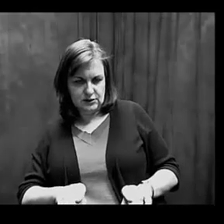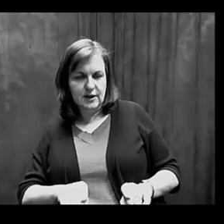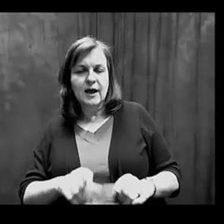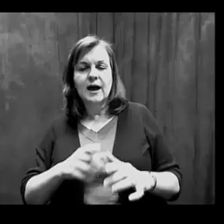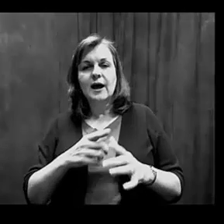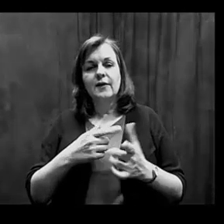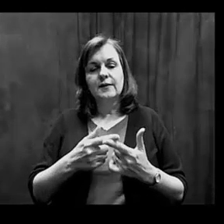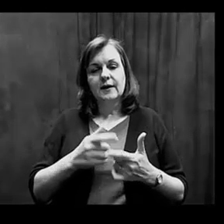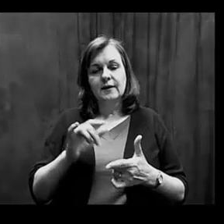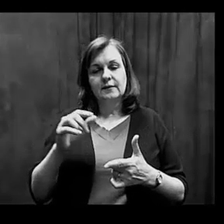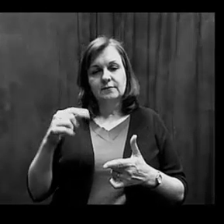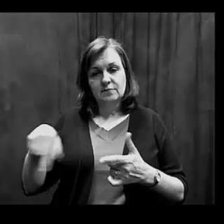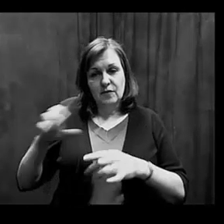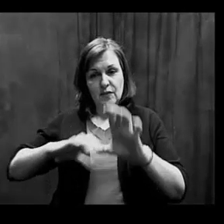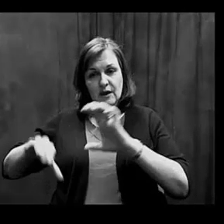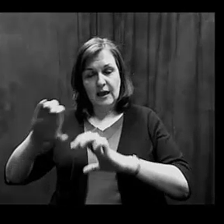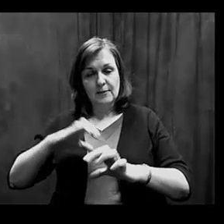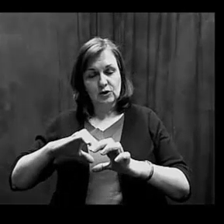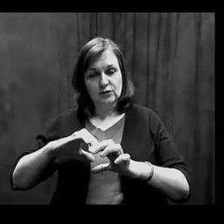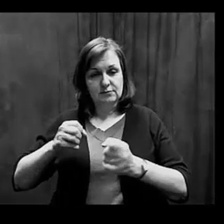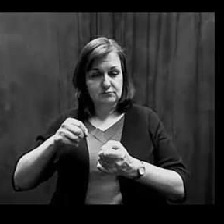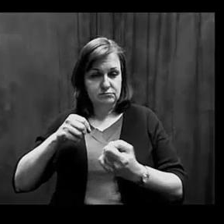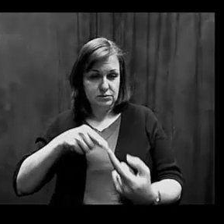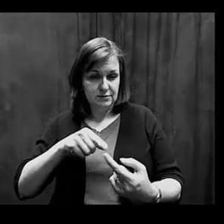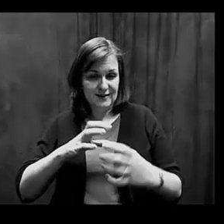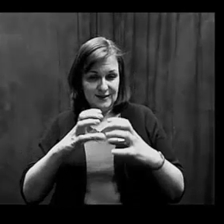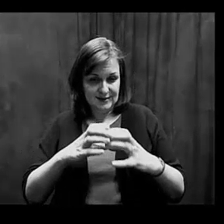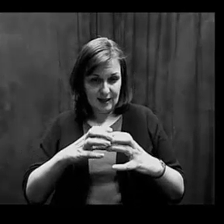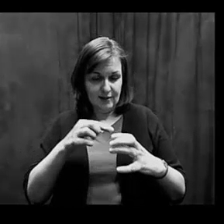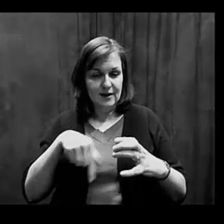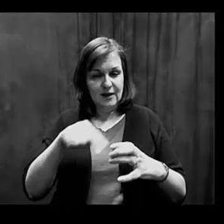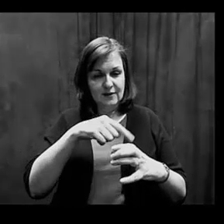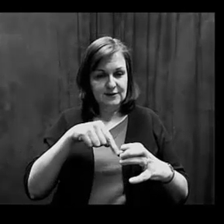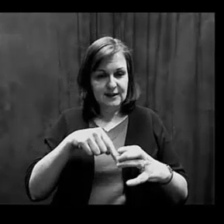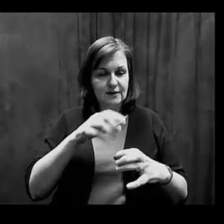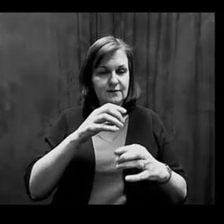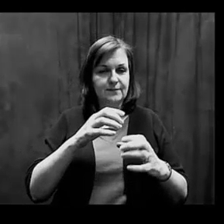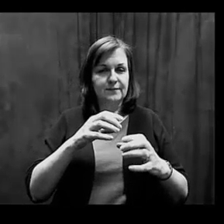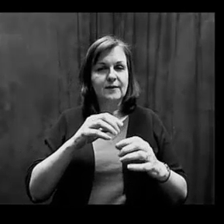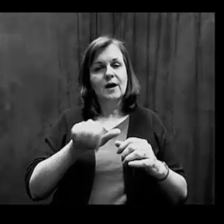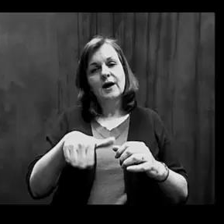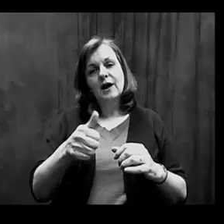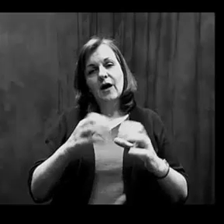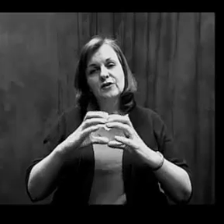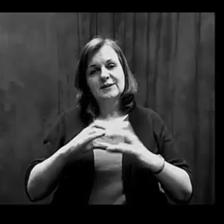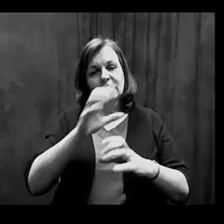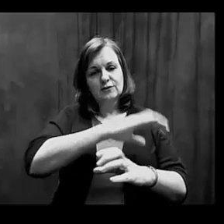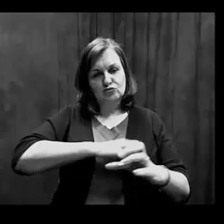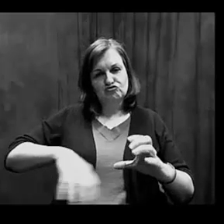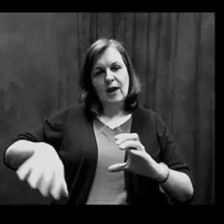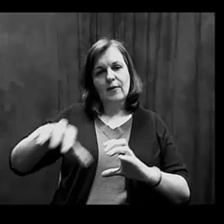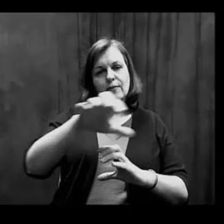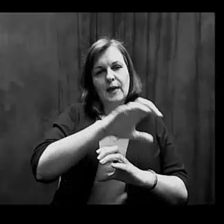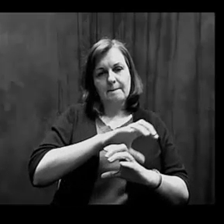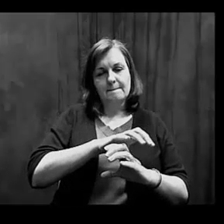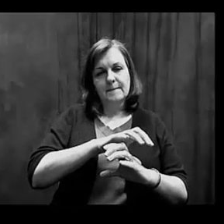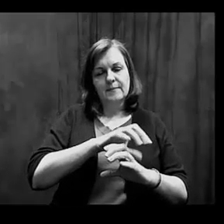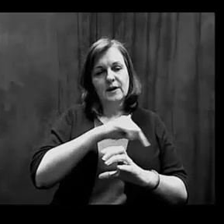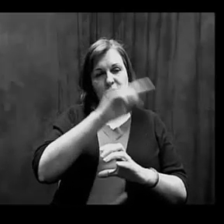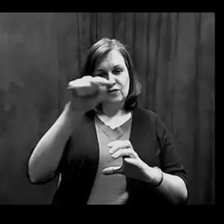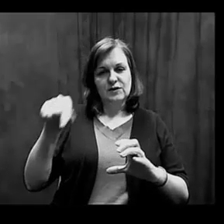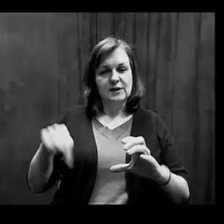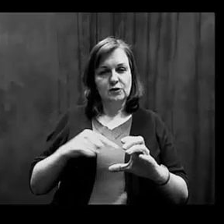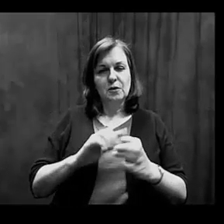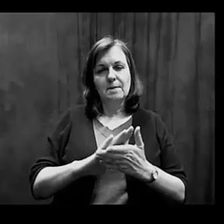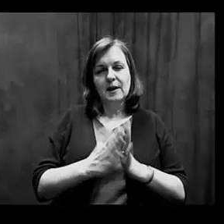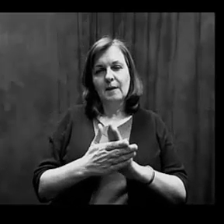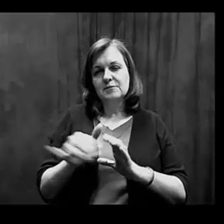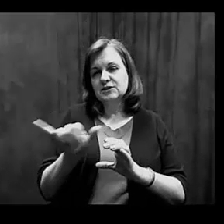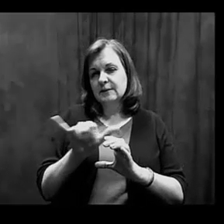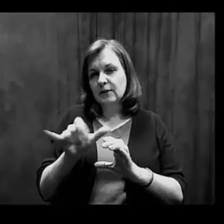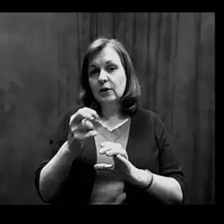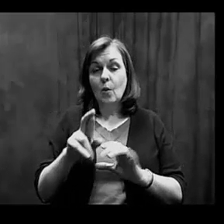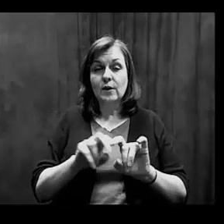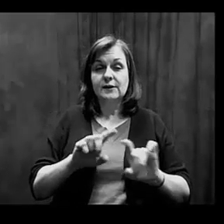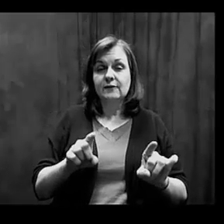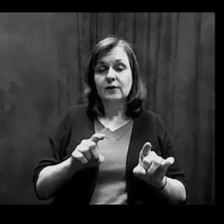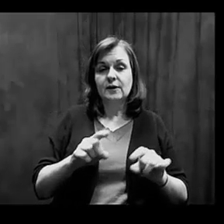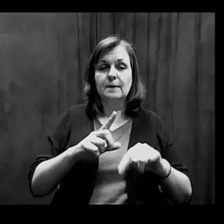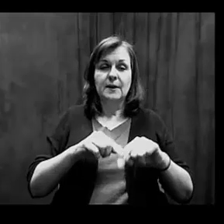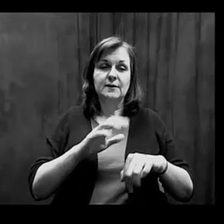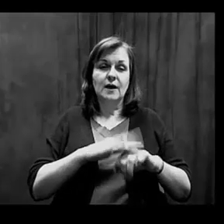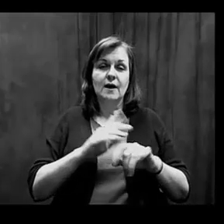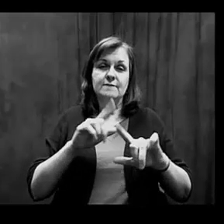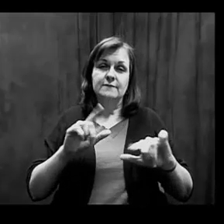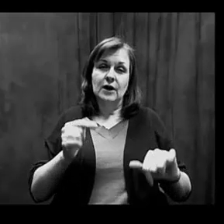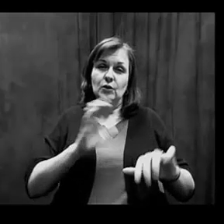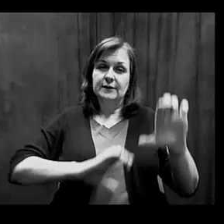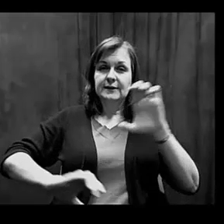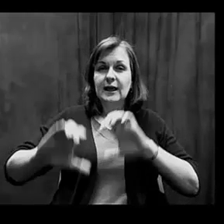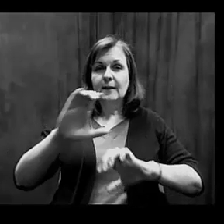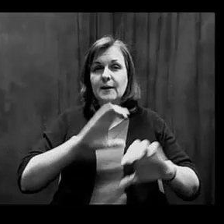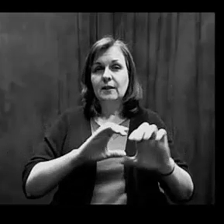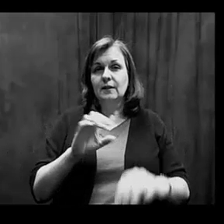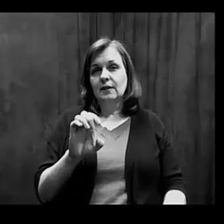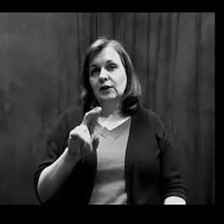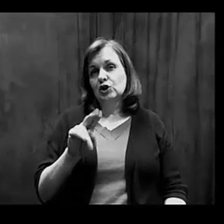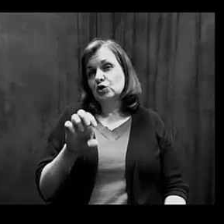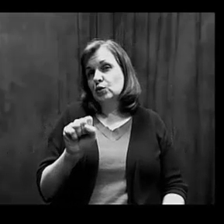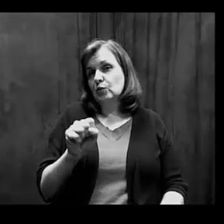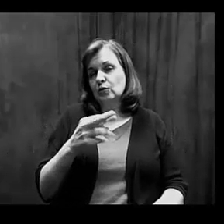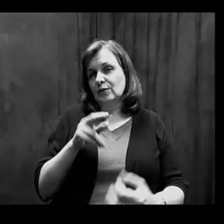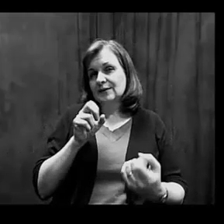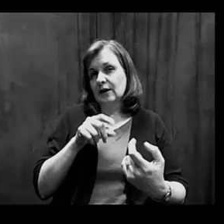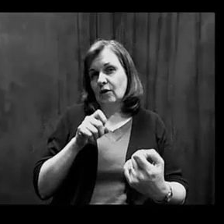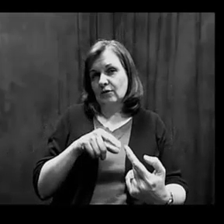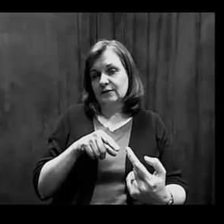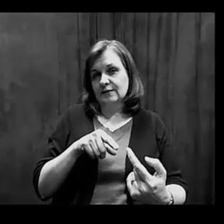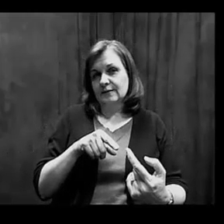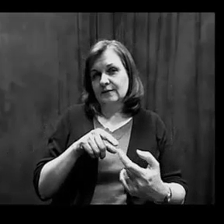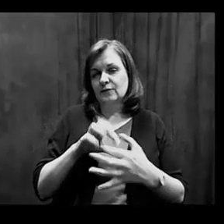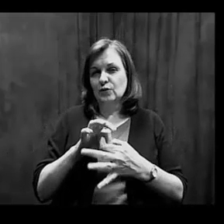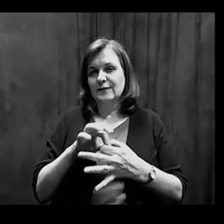they will actually induce cells around them to become similar cells or different cells based on their cues and different chemical cues